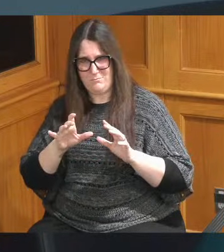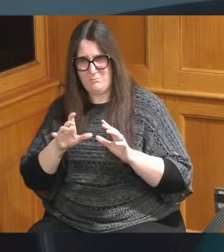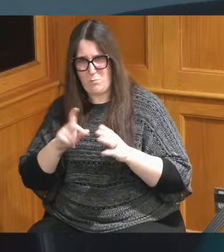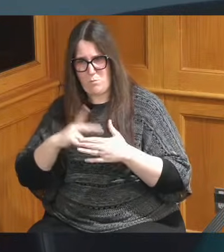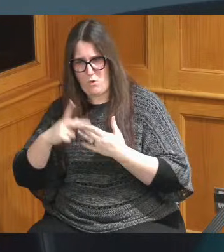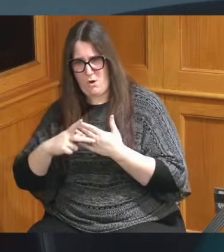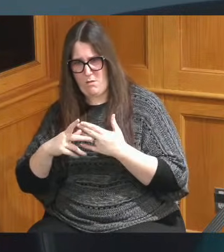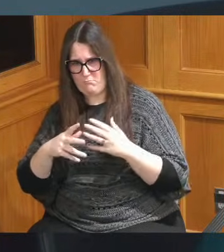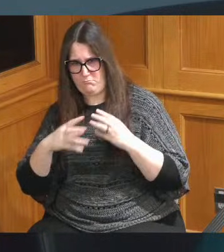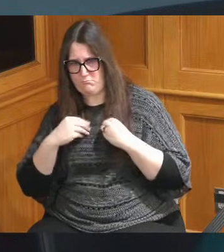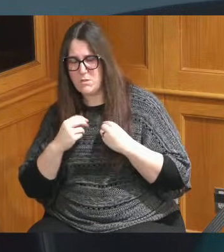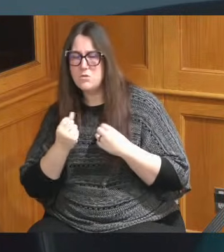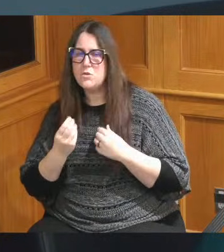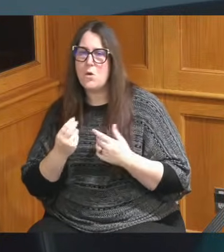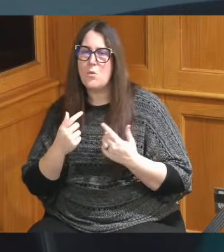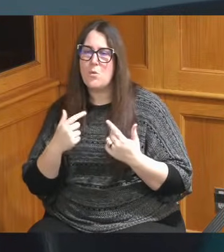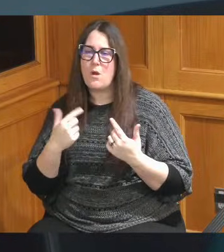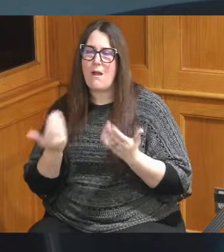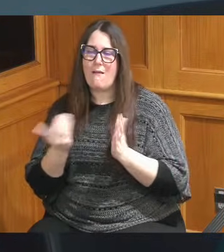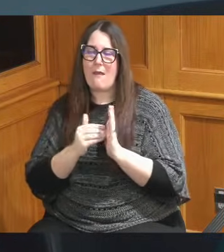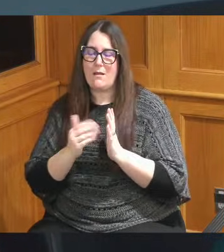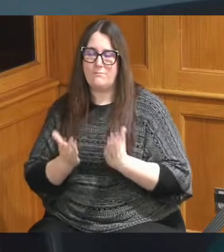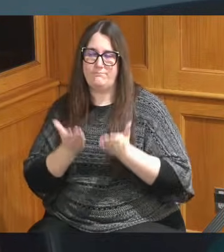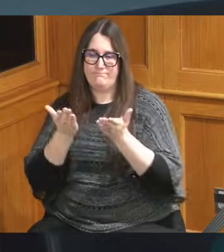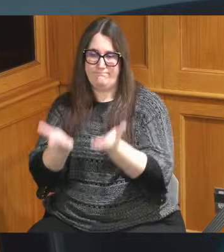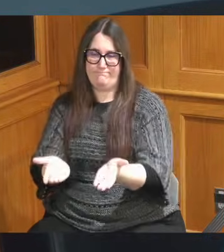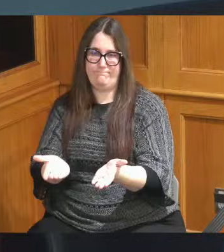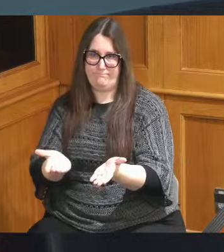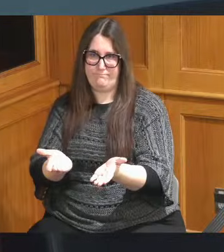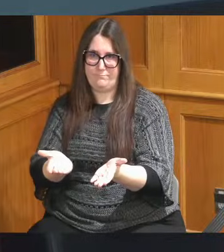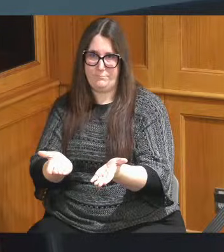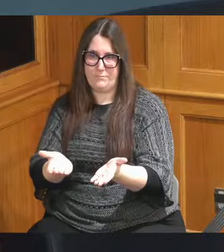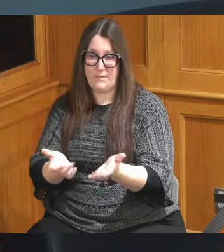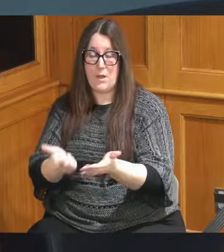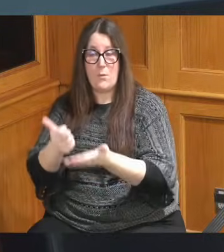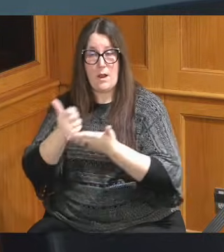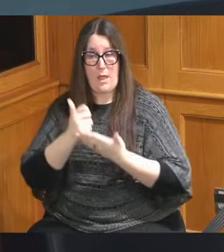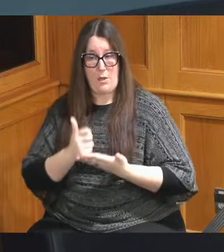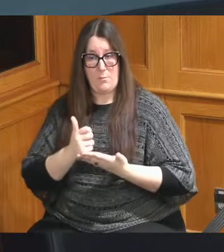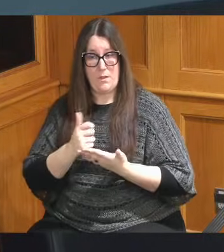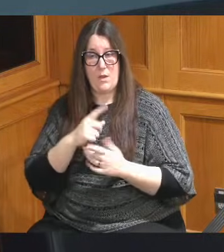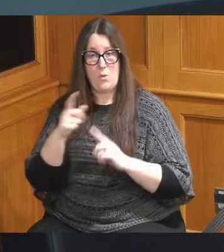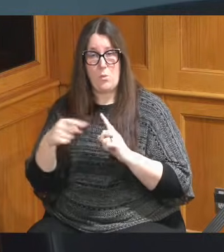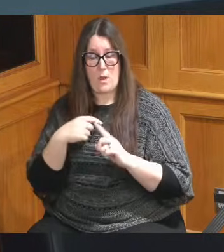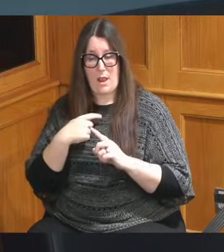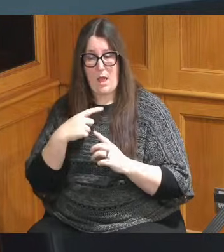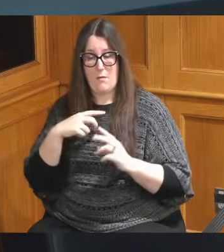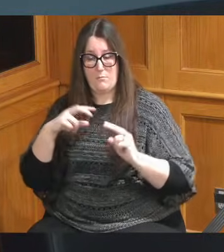I will just put that on the table. it would help me when I'm voting on this. I want to thank the